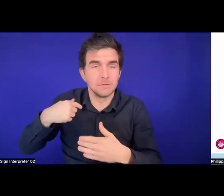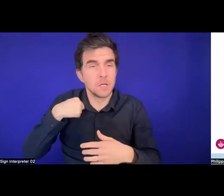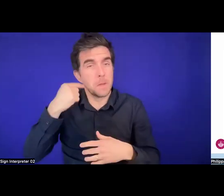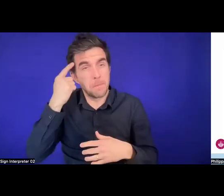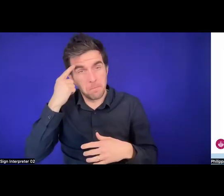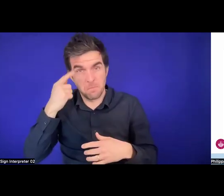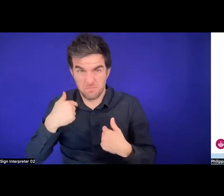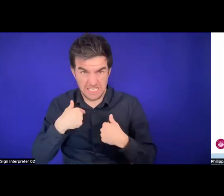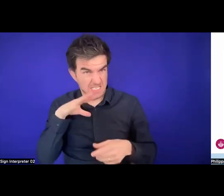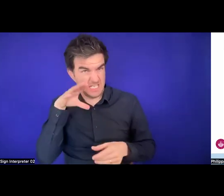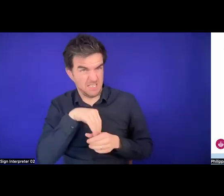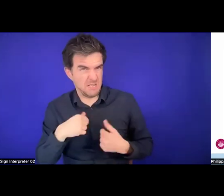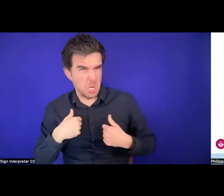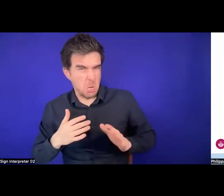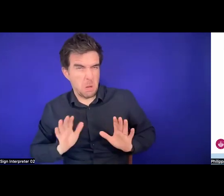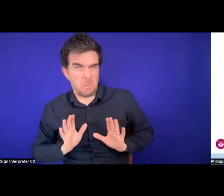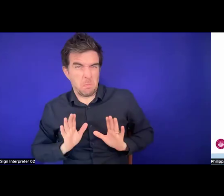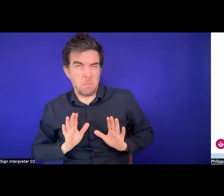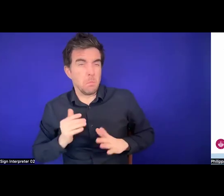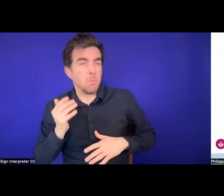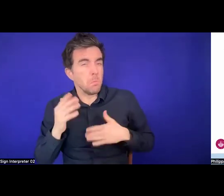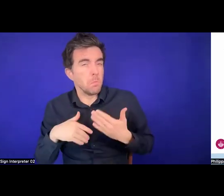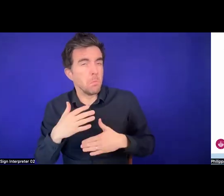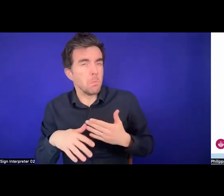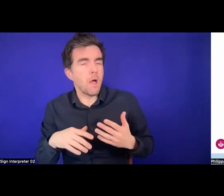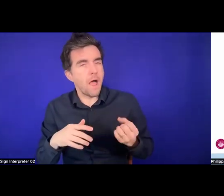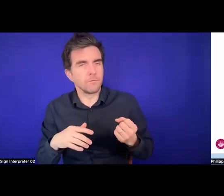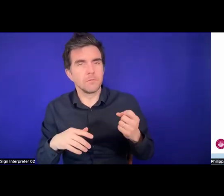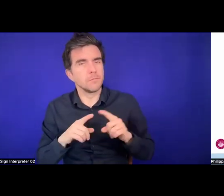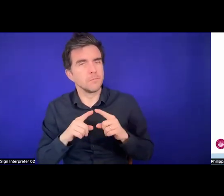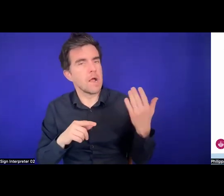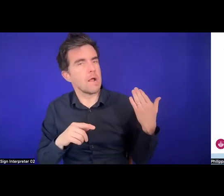learn more about the impact of AI on disability rights could grow to become a